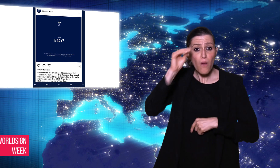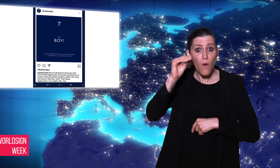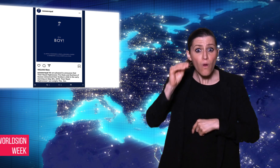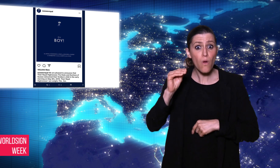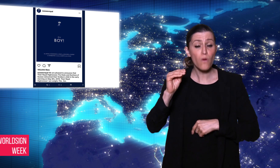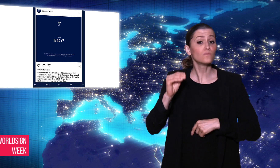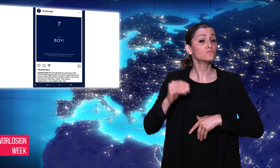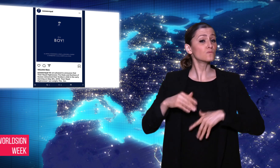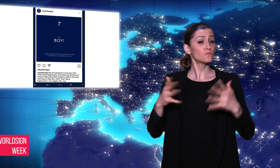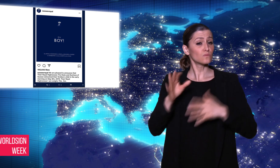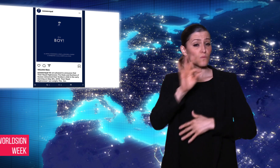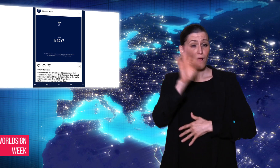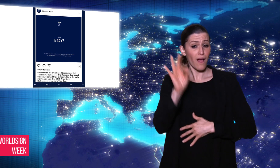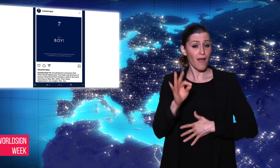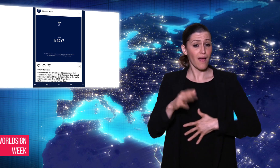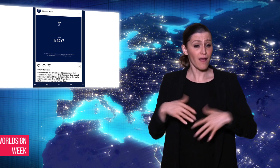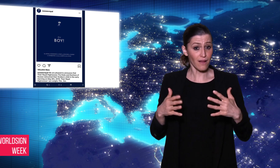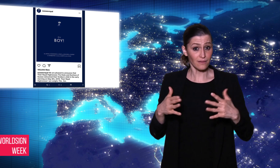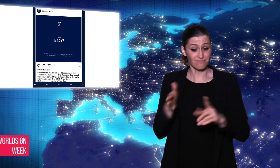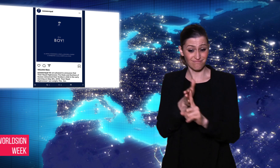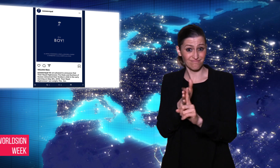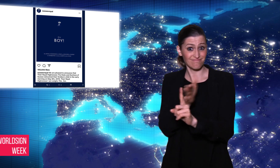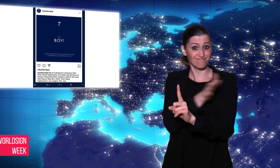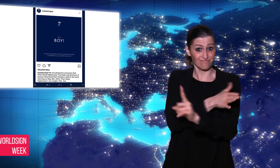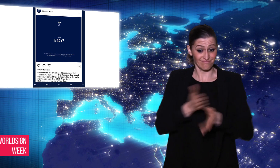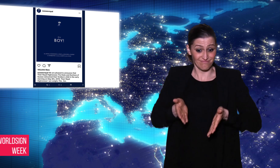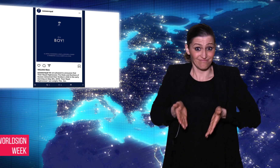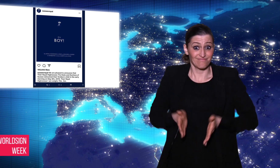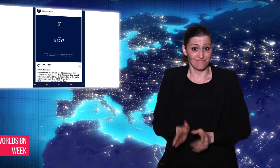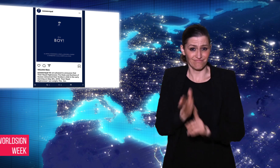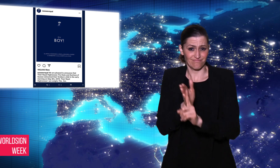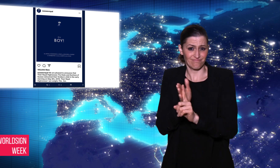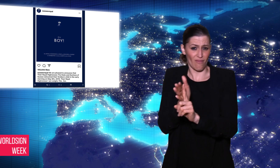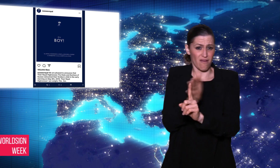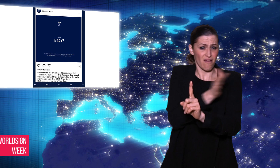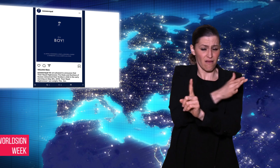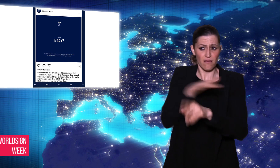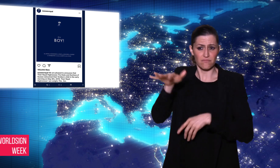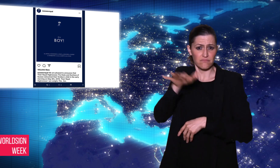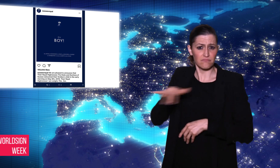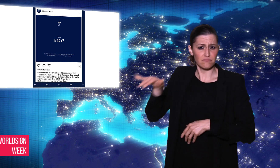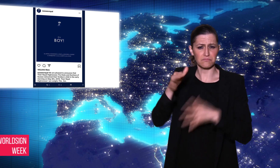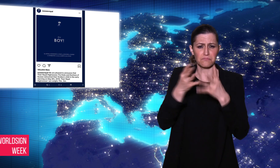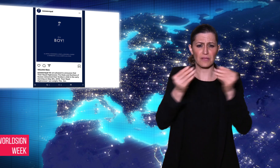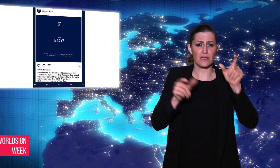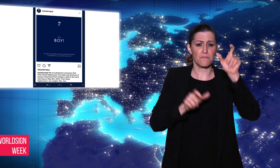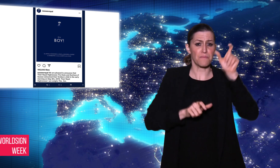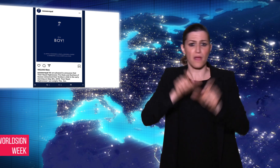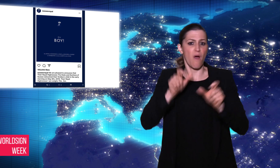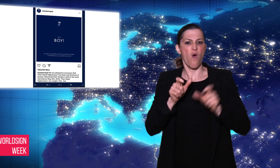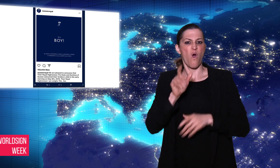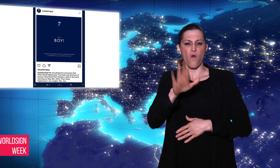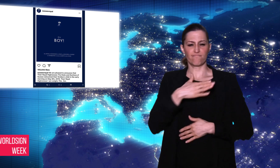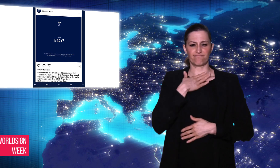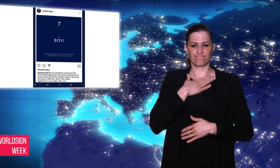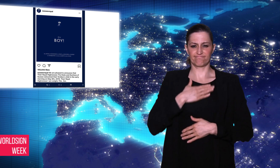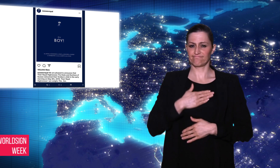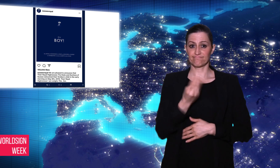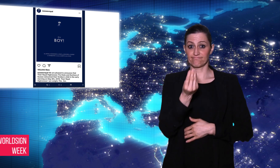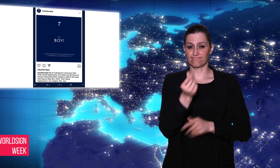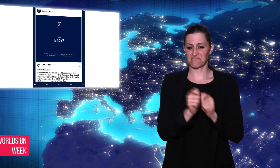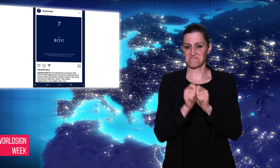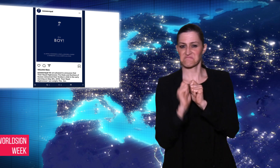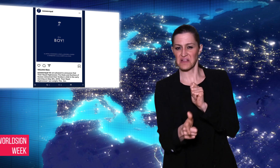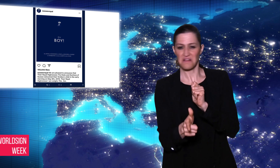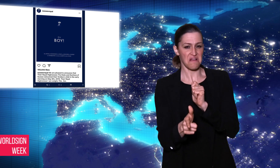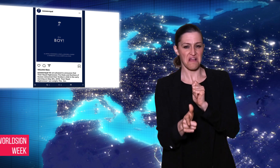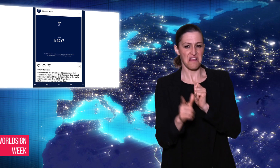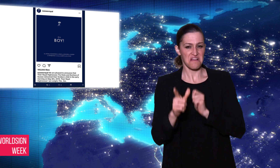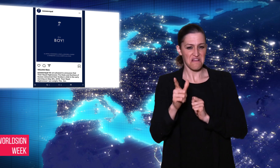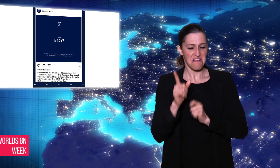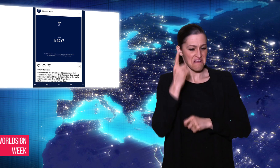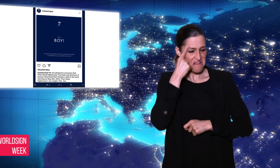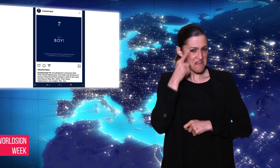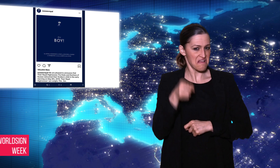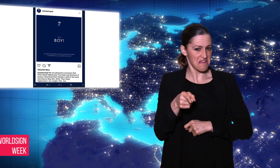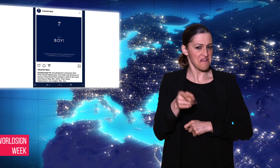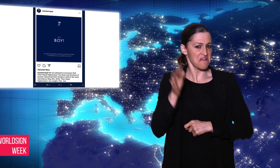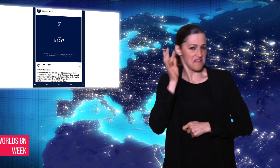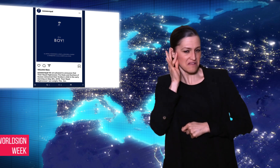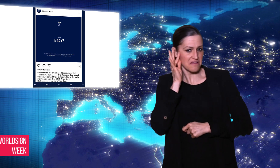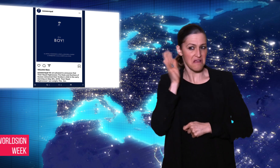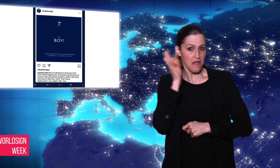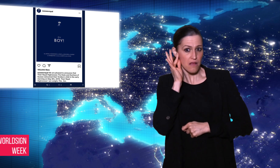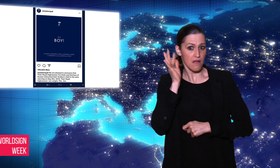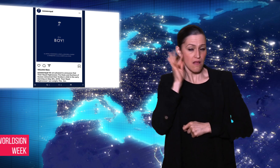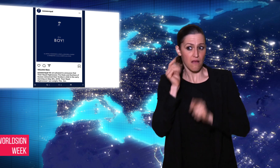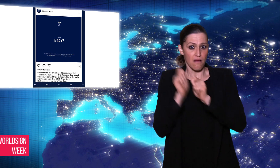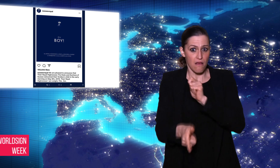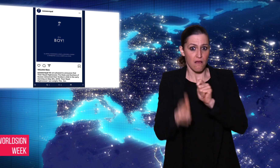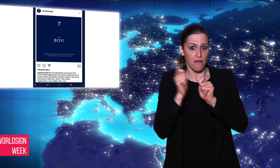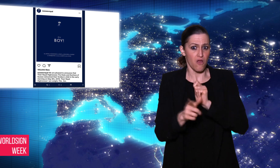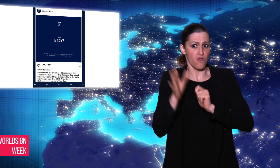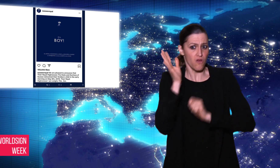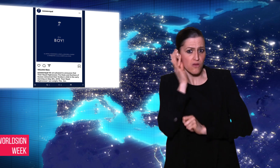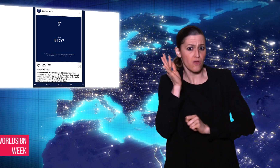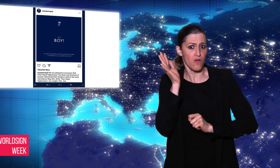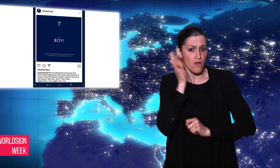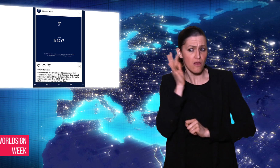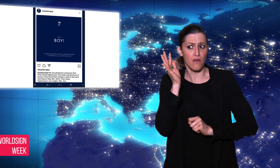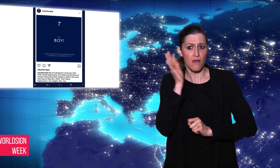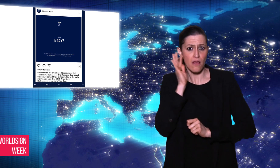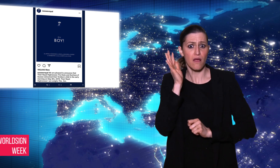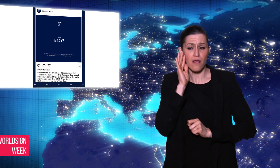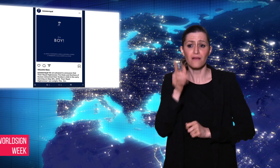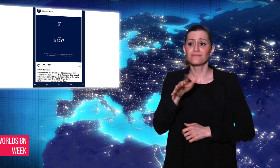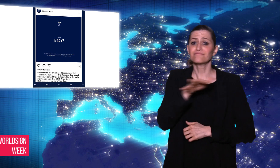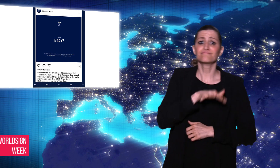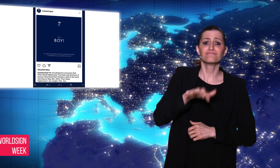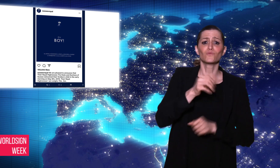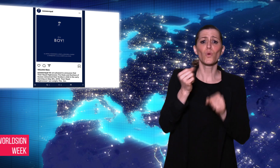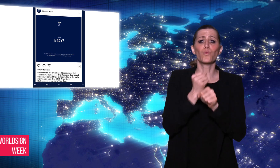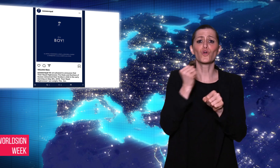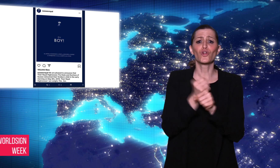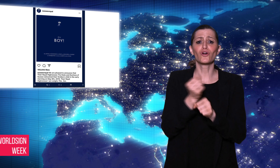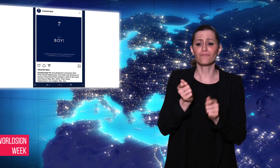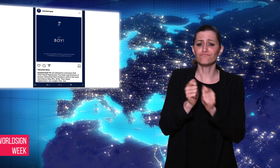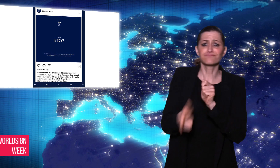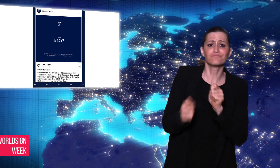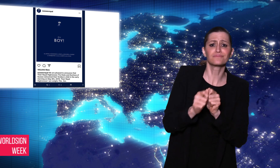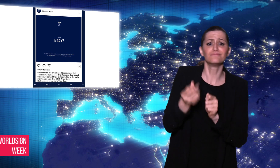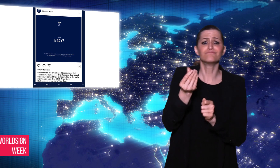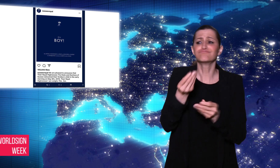the bookmakers stopped accepting bets from many people who believed the baby